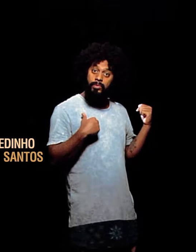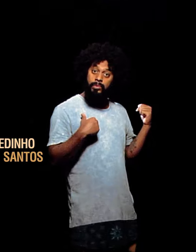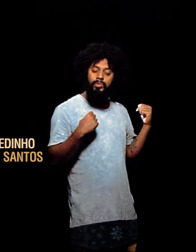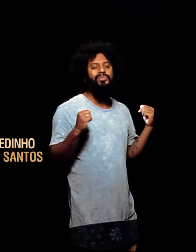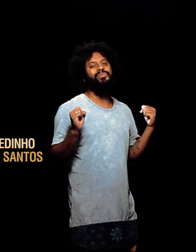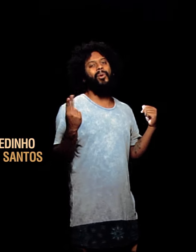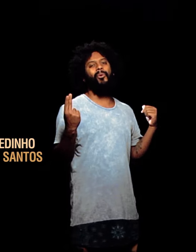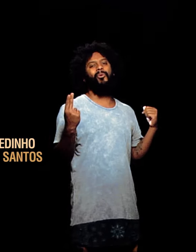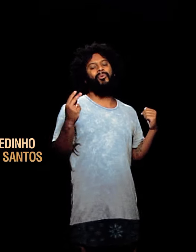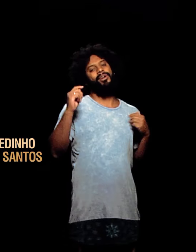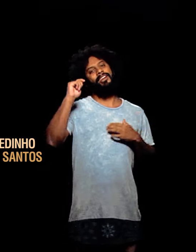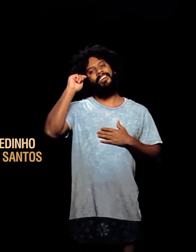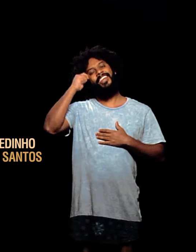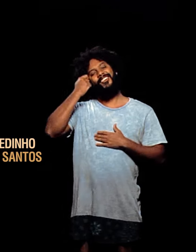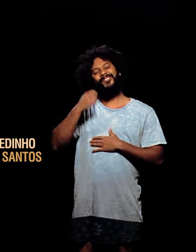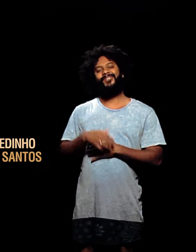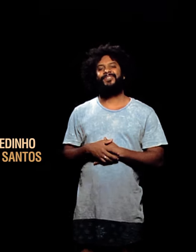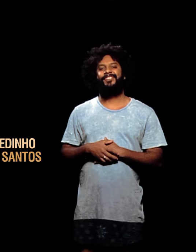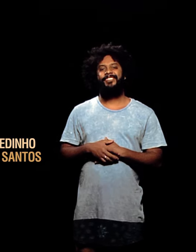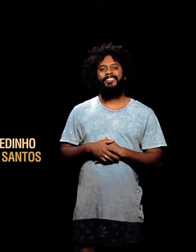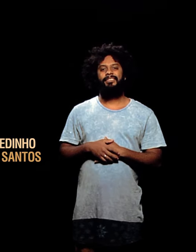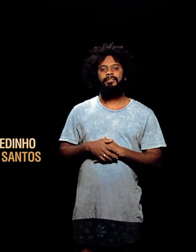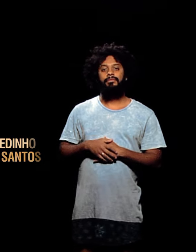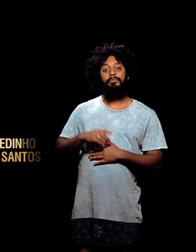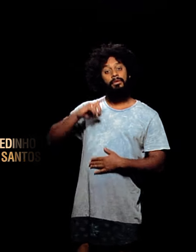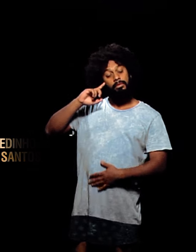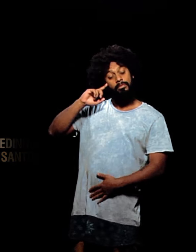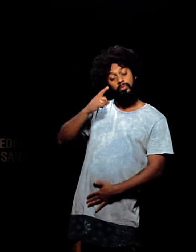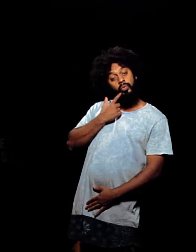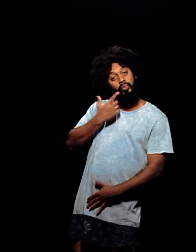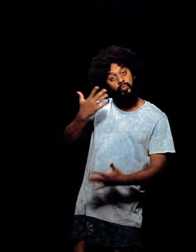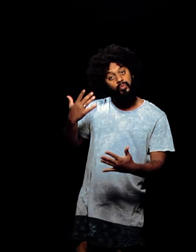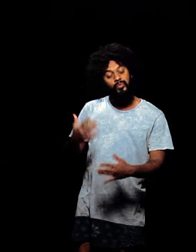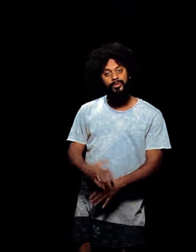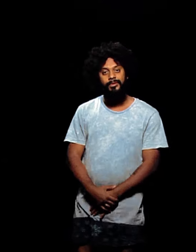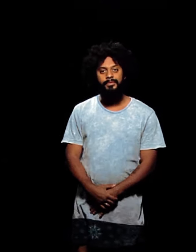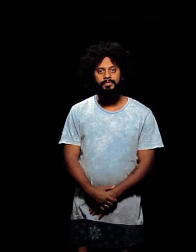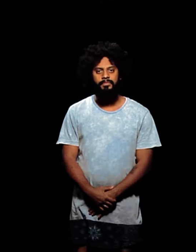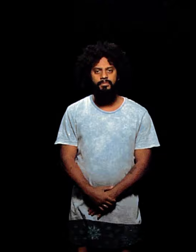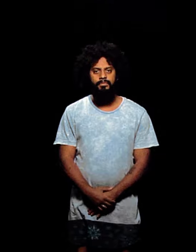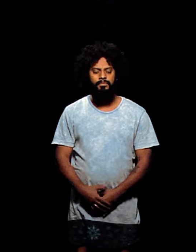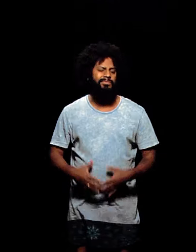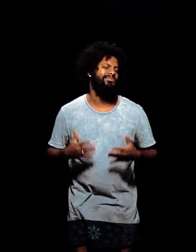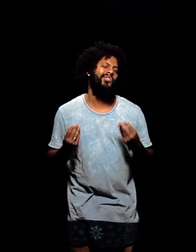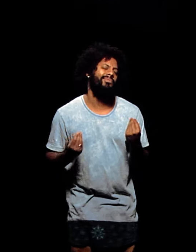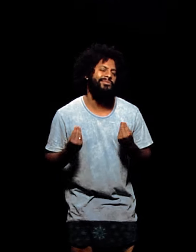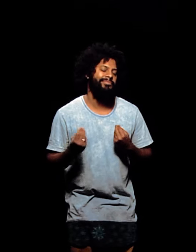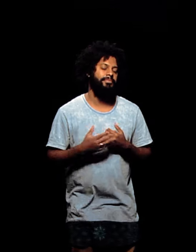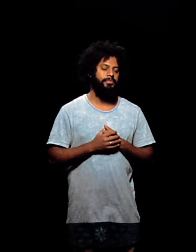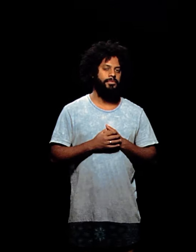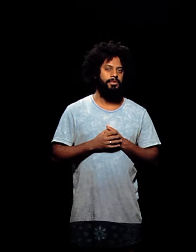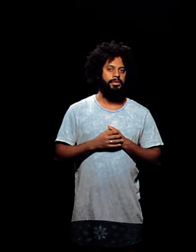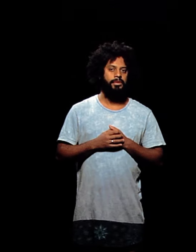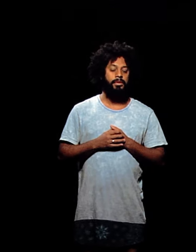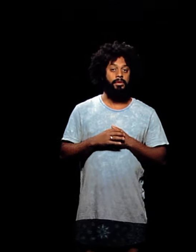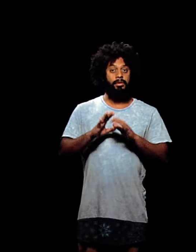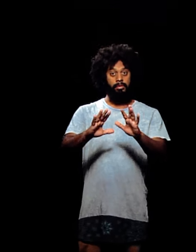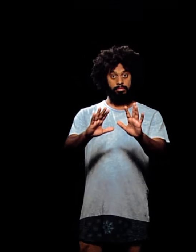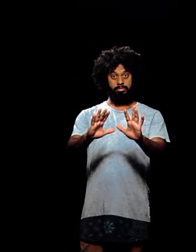I am a deaf black man. What?